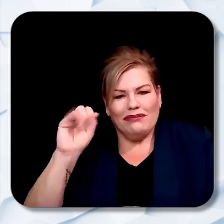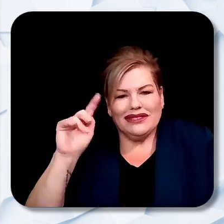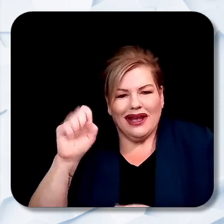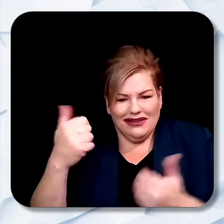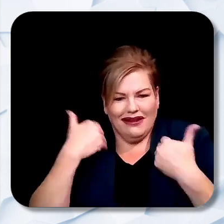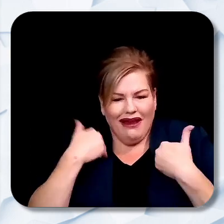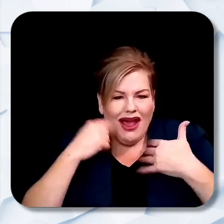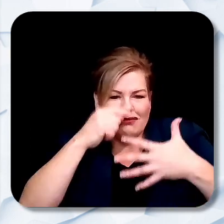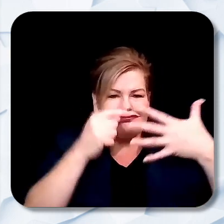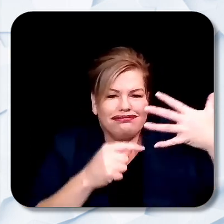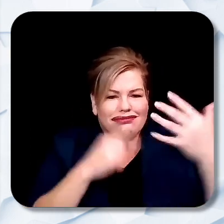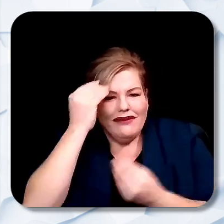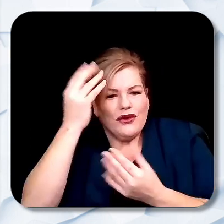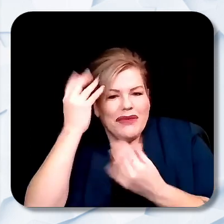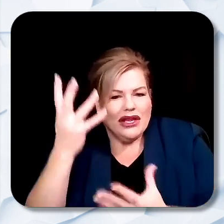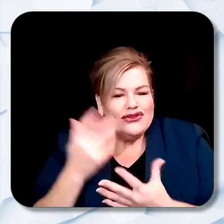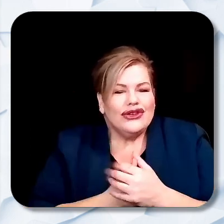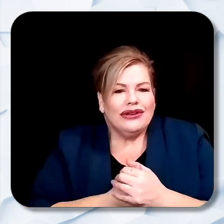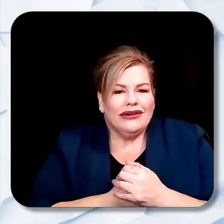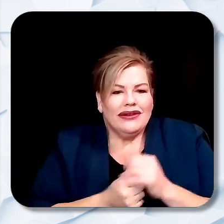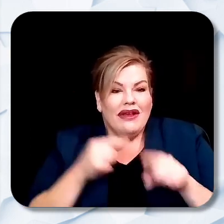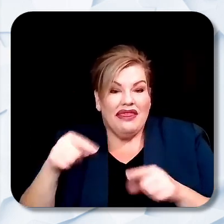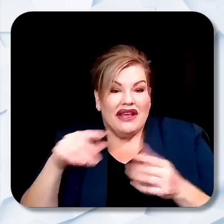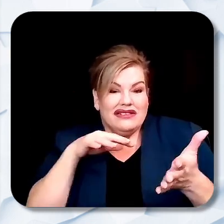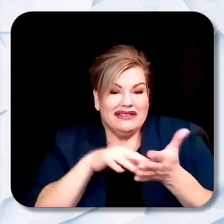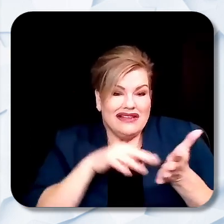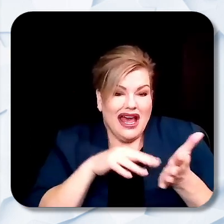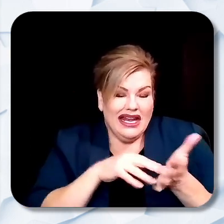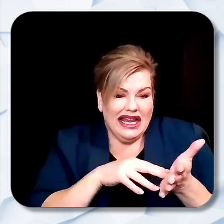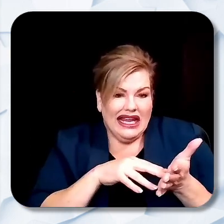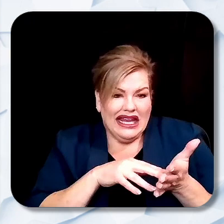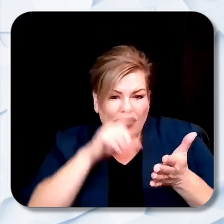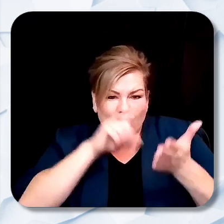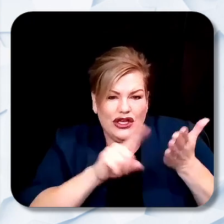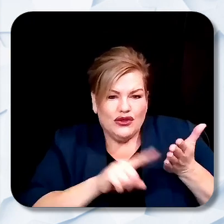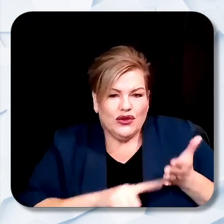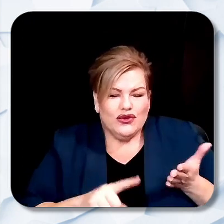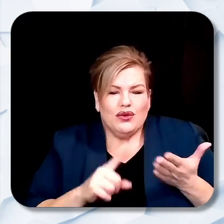And what we're seeing is we? It was a study that was done in a year prior, and then we done.